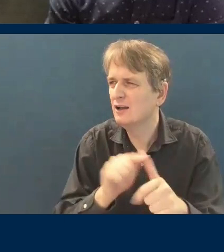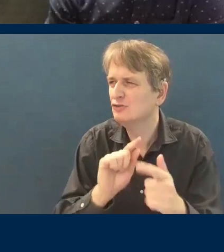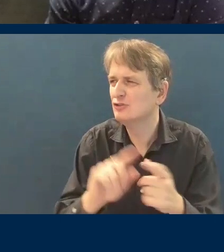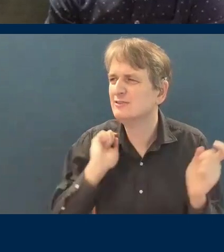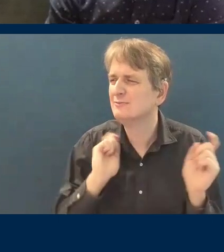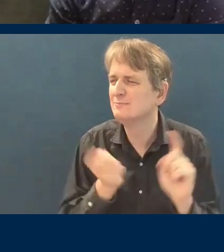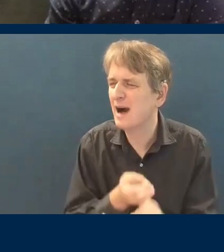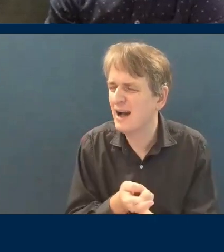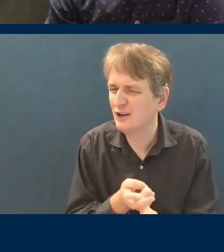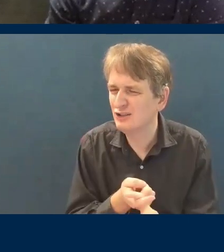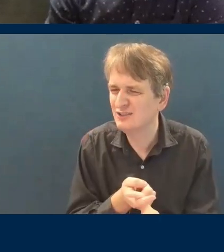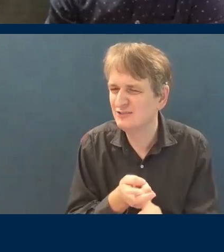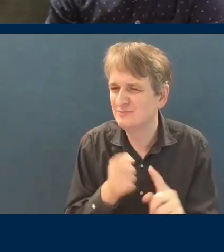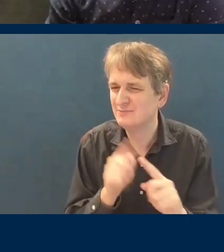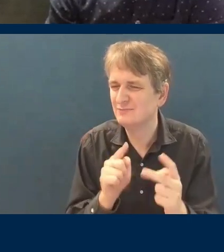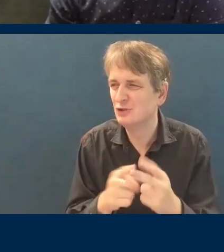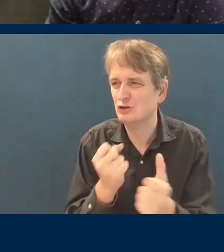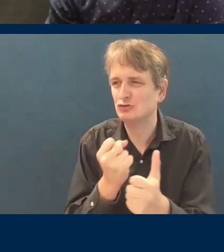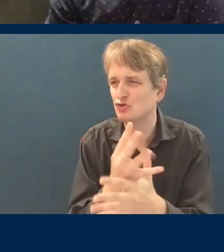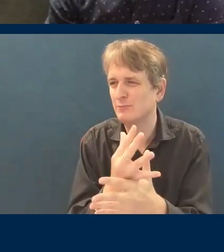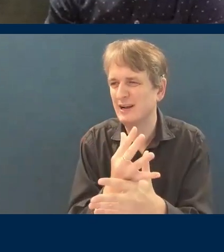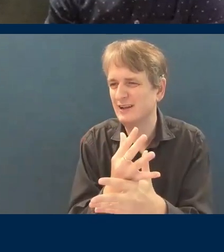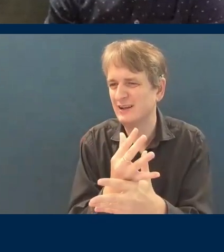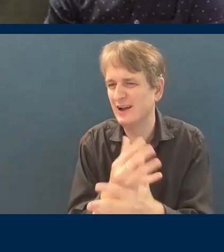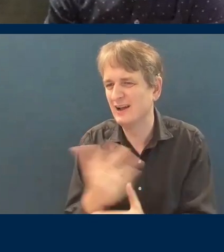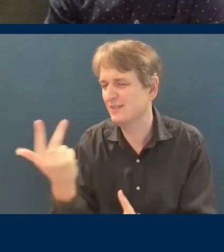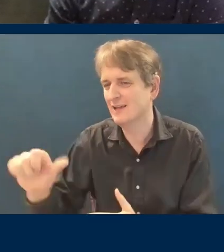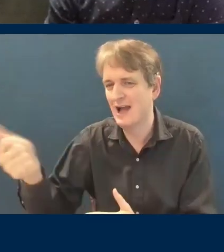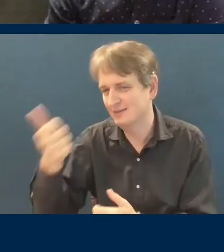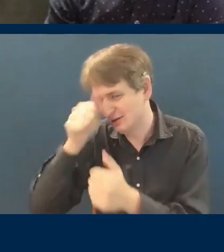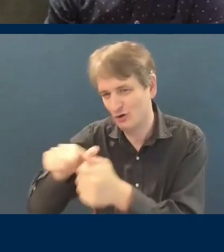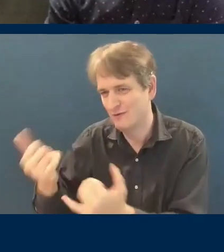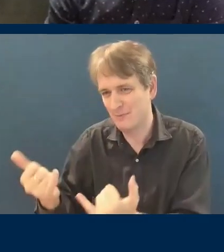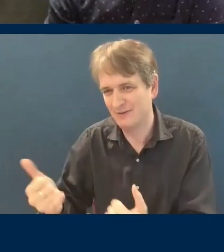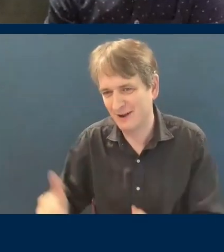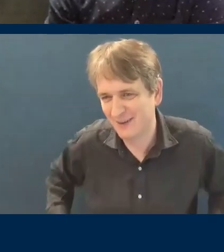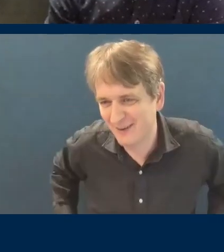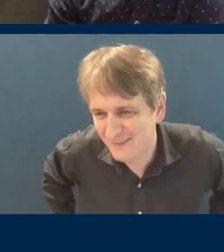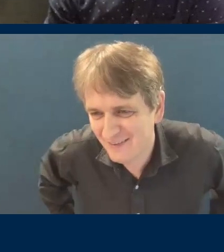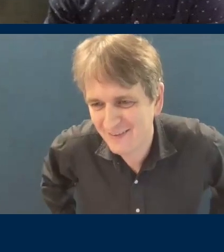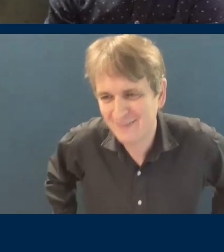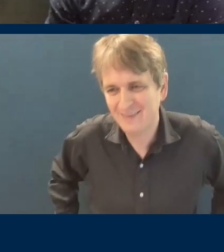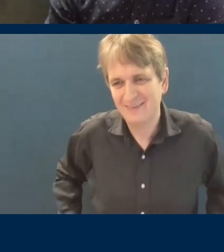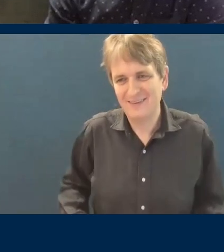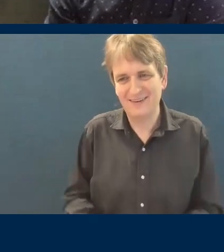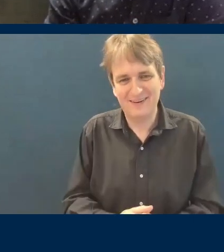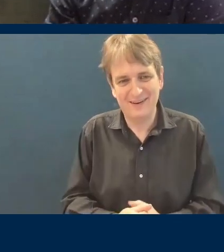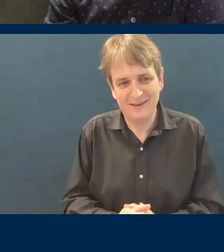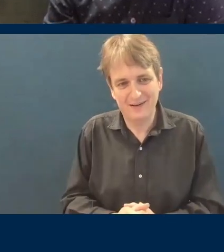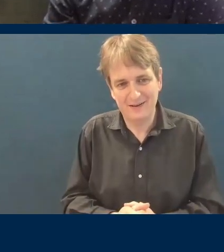I think they do English, Spanish. German. I can't remember the other 3 at this time.